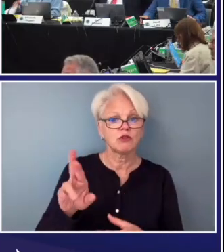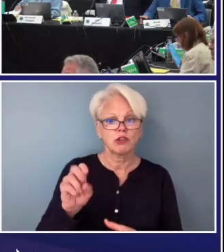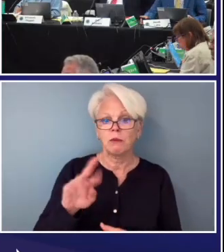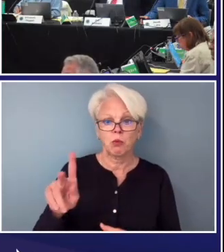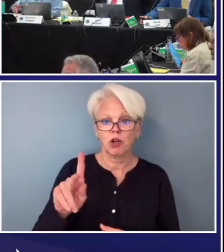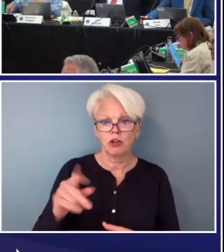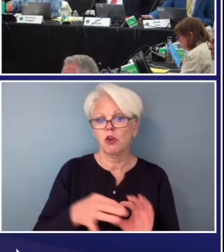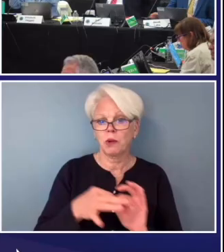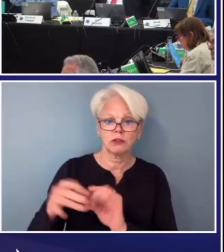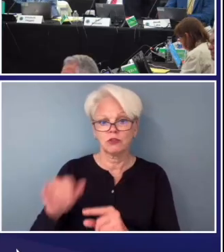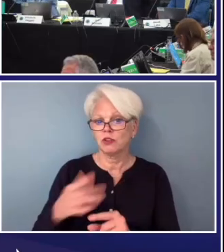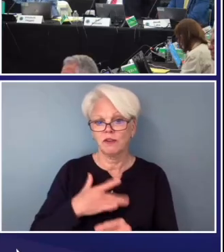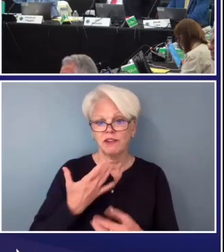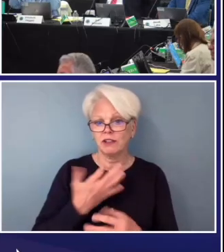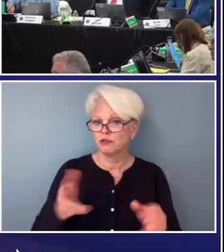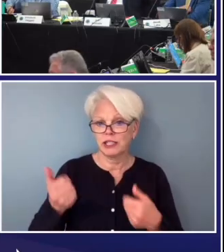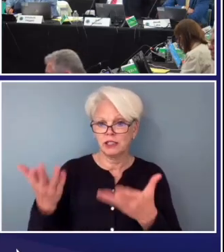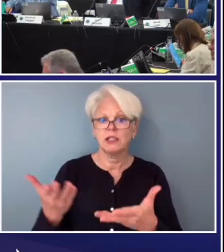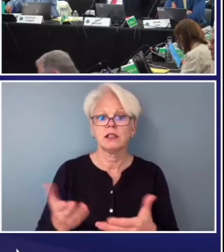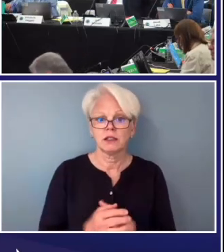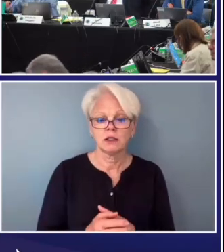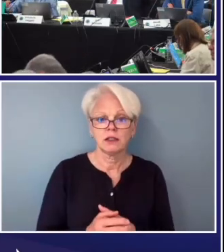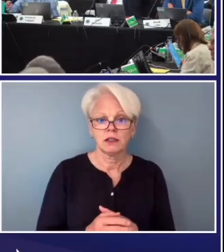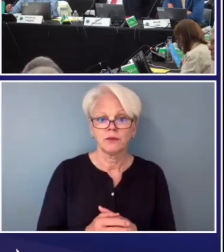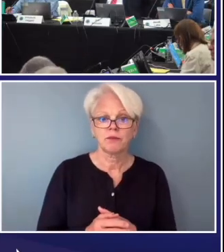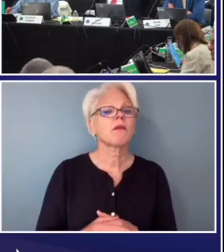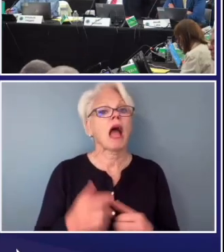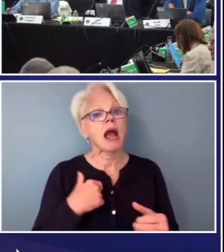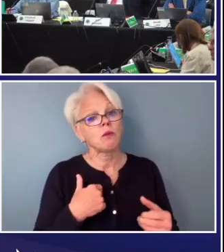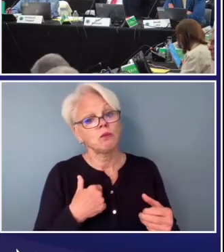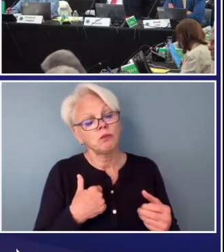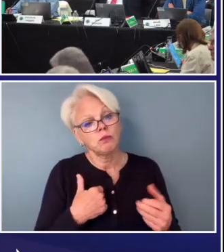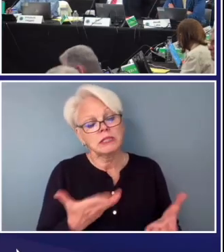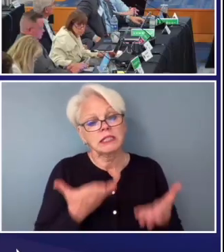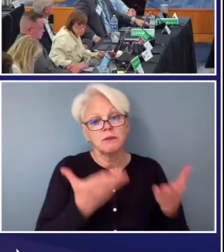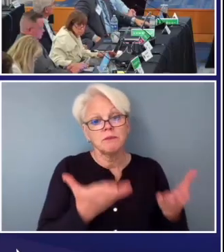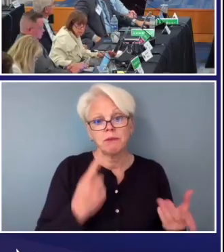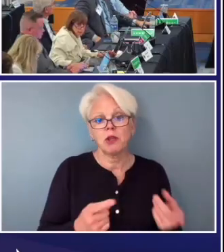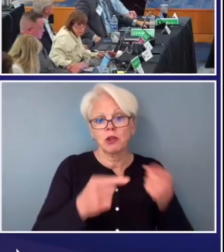I was just going to suggest that there might be a way to cross reference it back to